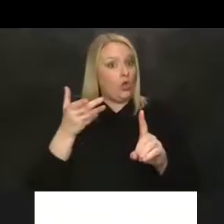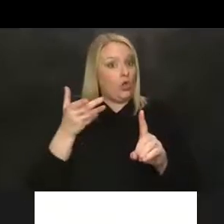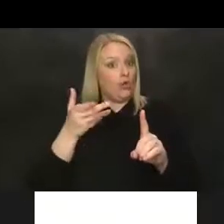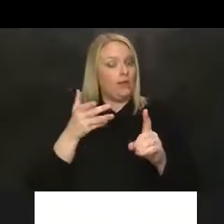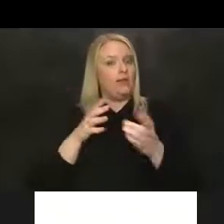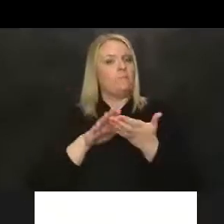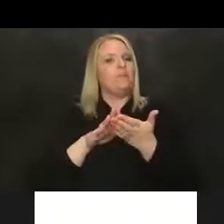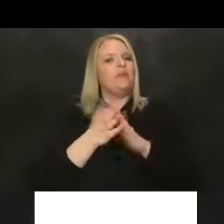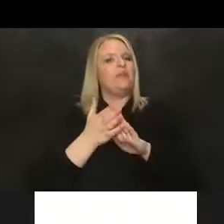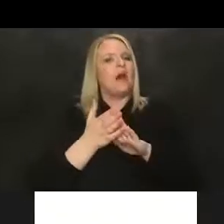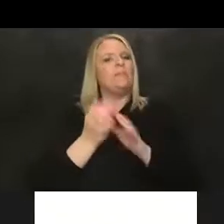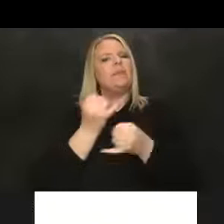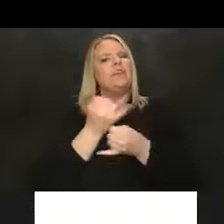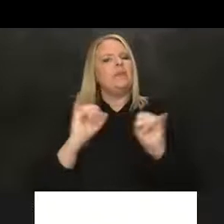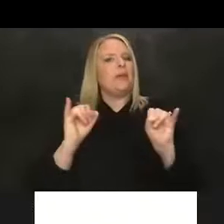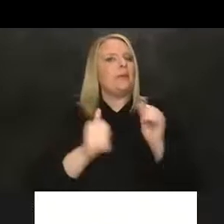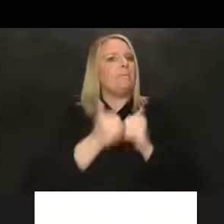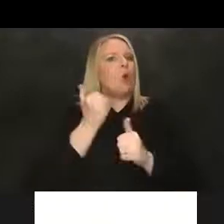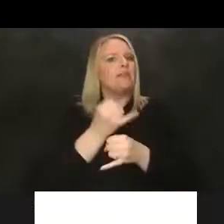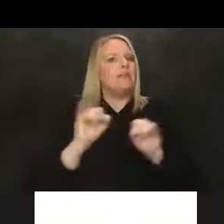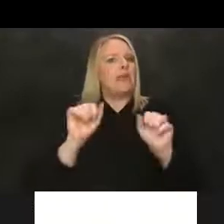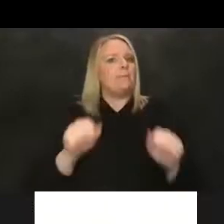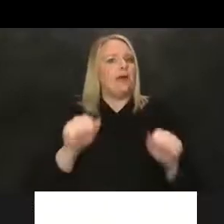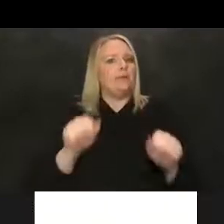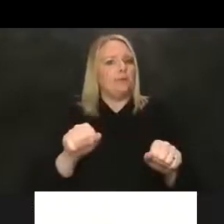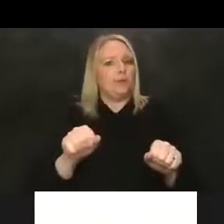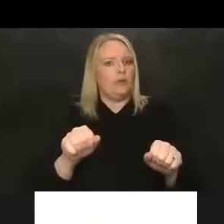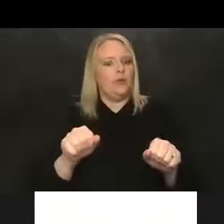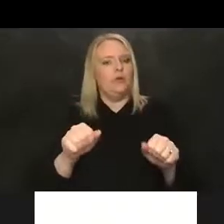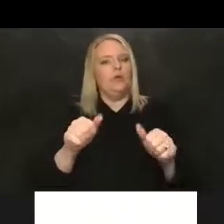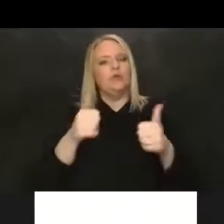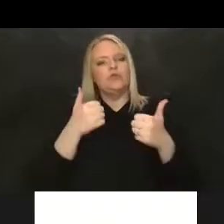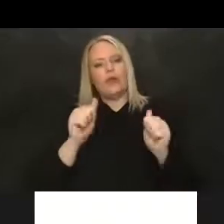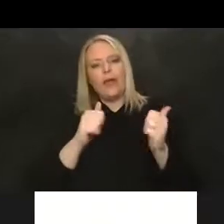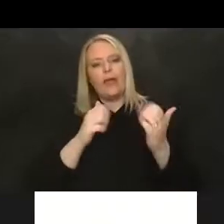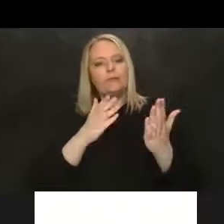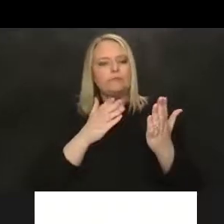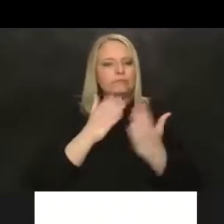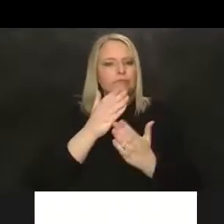as independent as possible, right? To be able to navigate the world as if, you know,